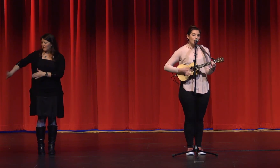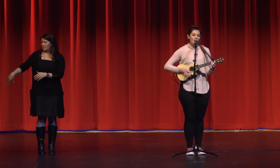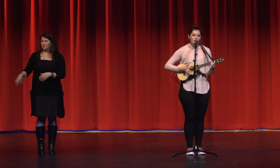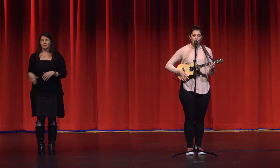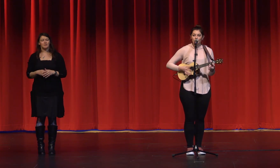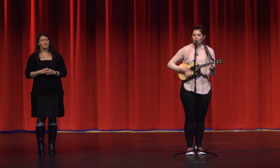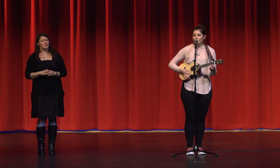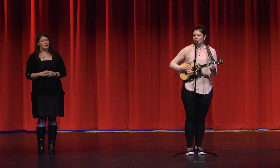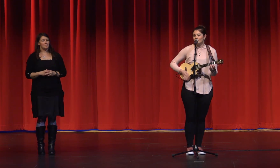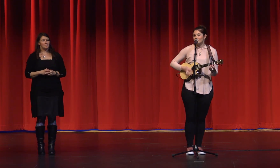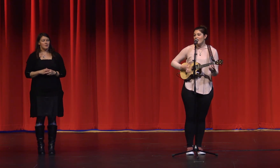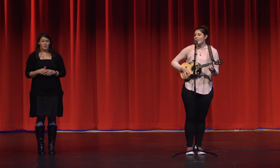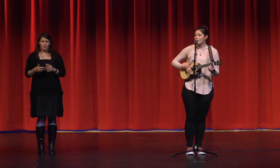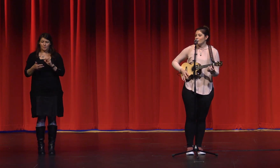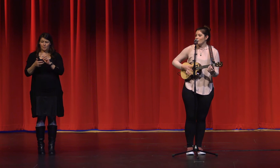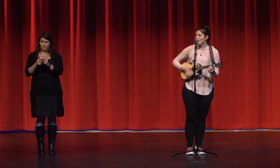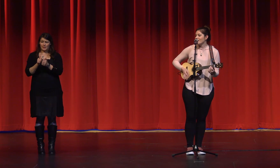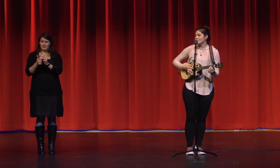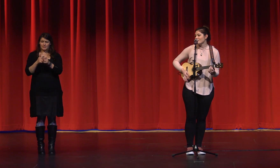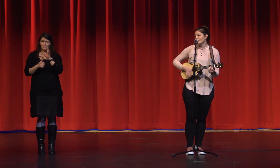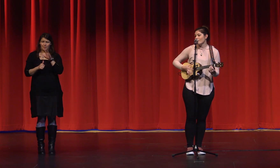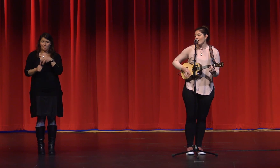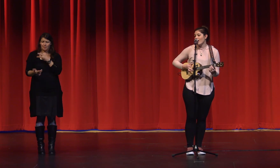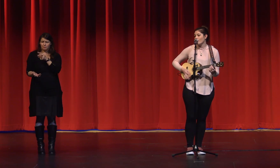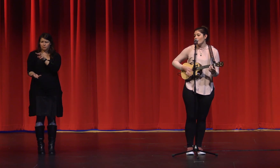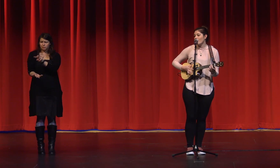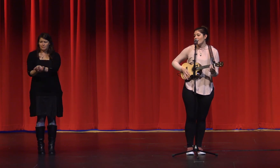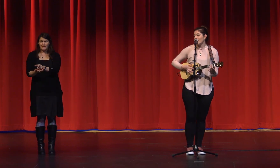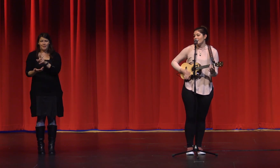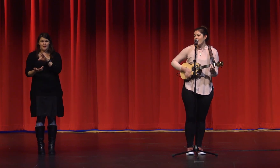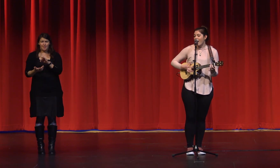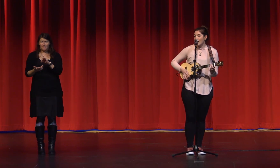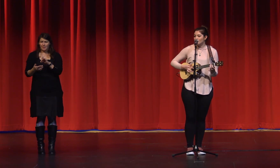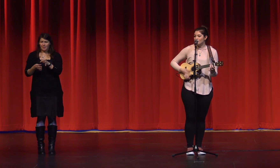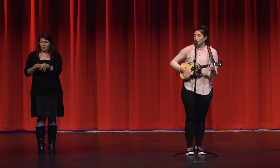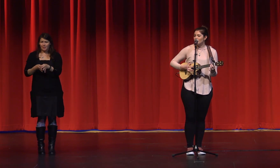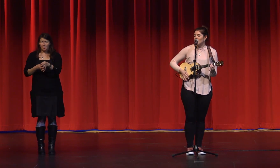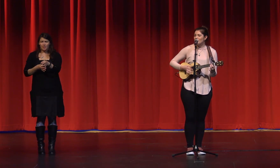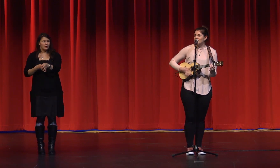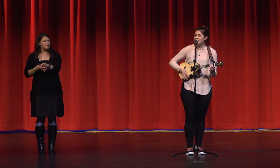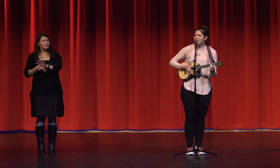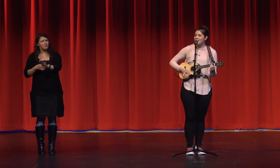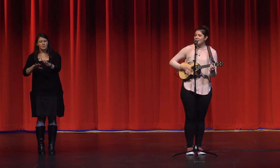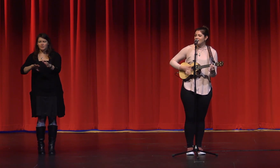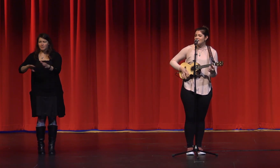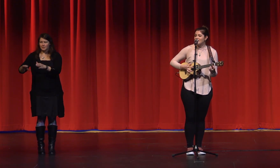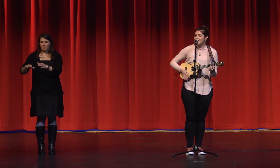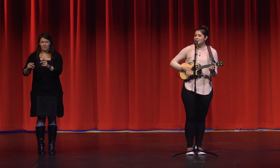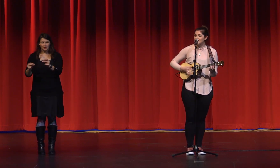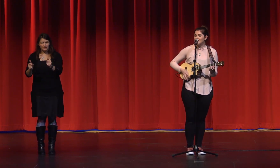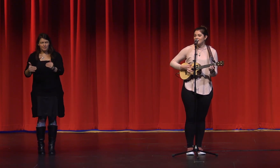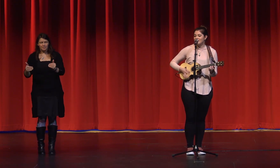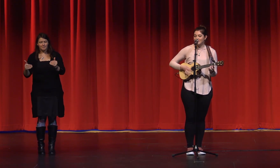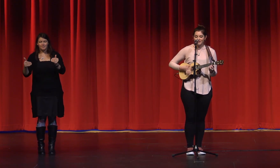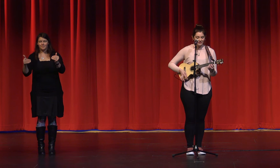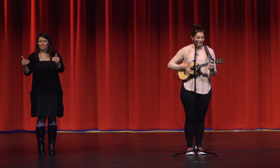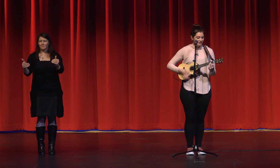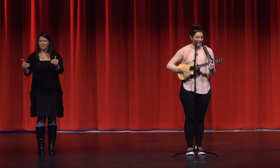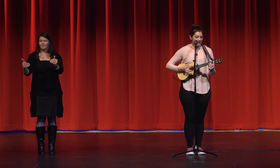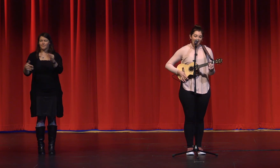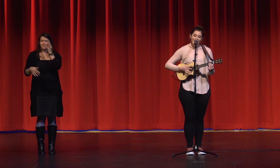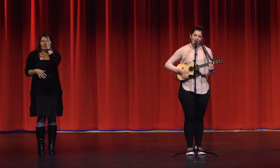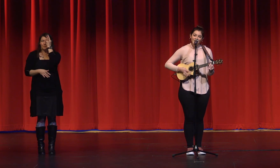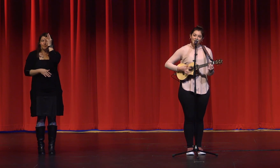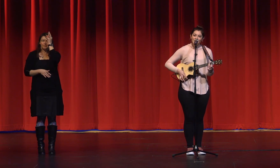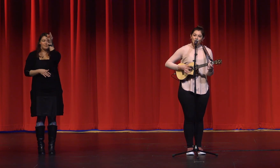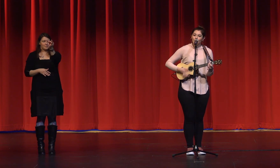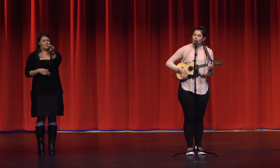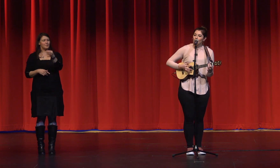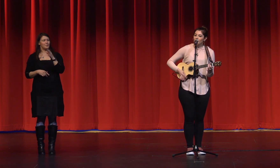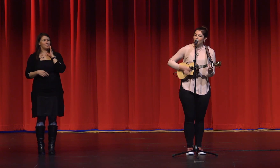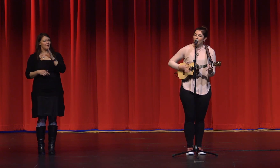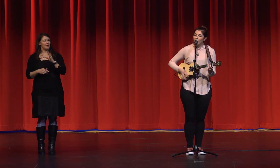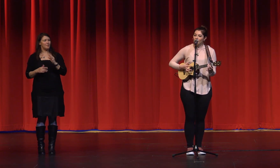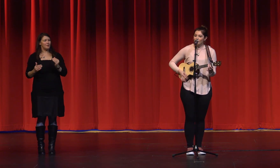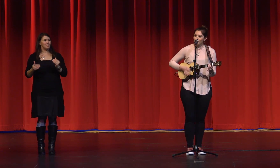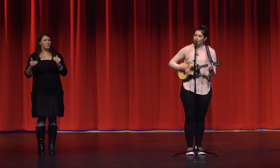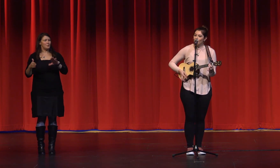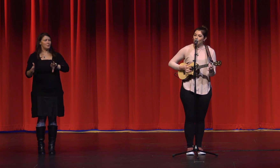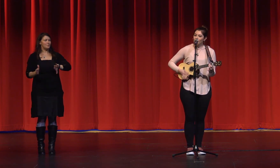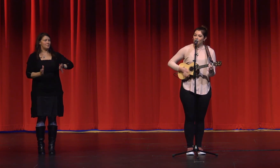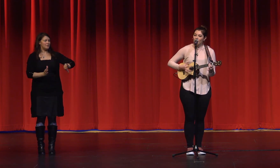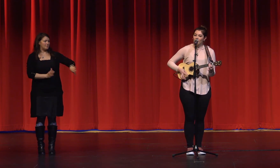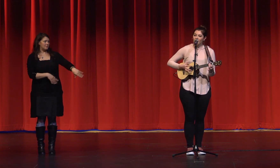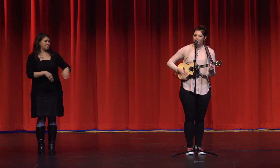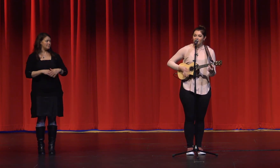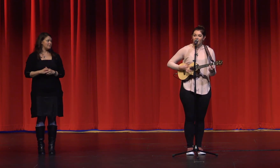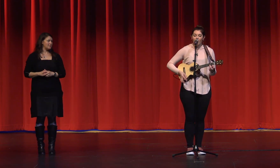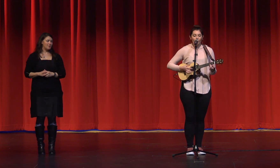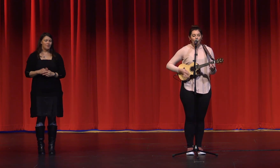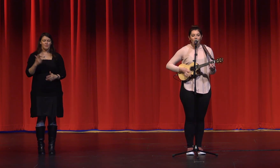I'll lose the race if I wait, I'm so close that I can taste it. Yes, I'm moving on, I'm moving on.